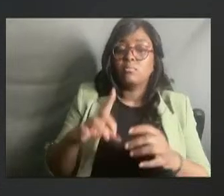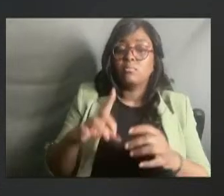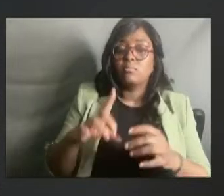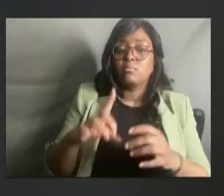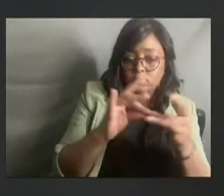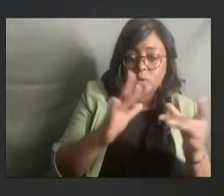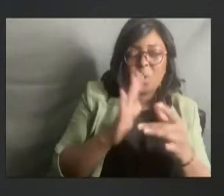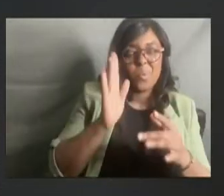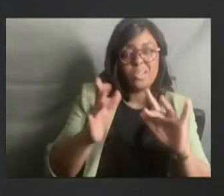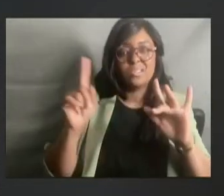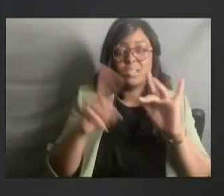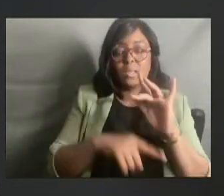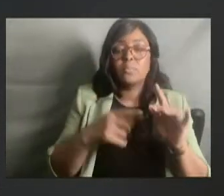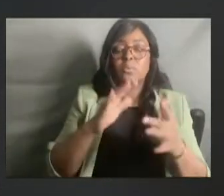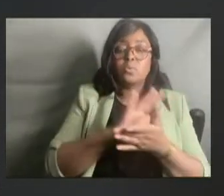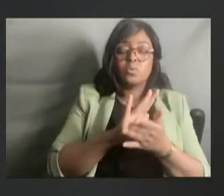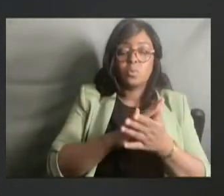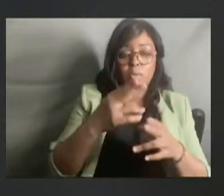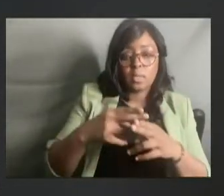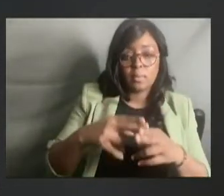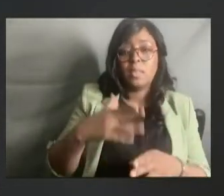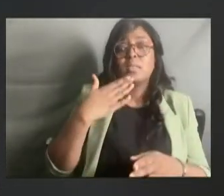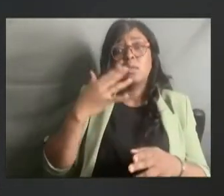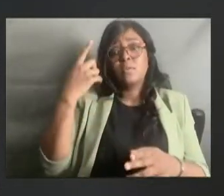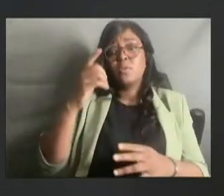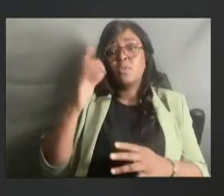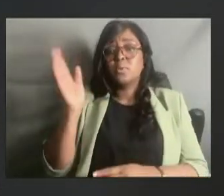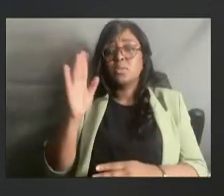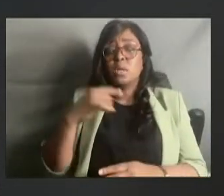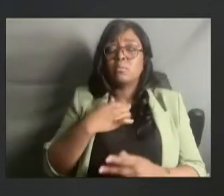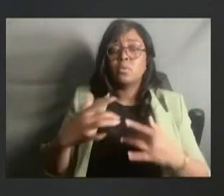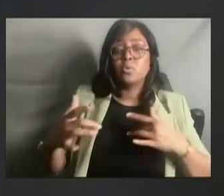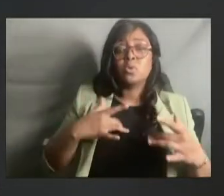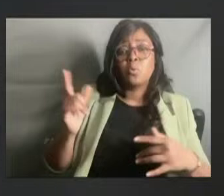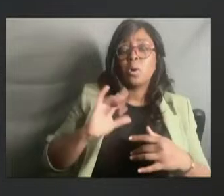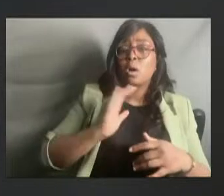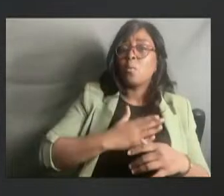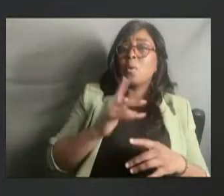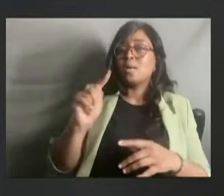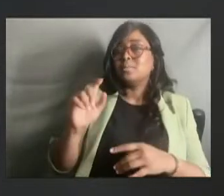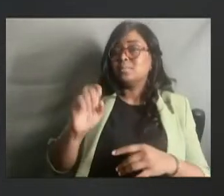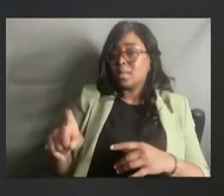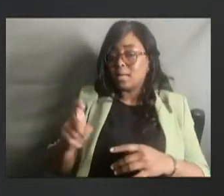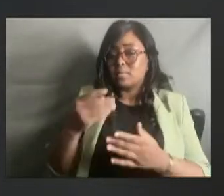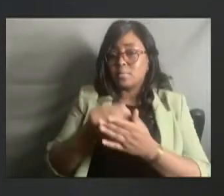the school name, but we'll we'll follow up on that for sure. Thank you for that. Thank you